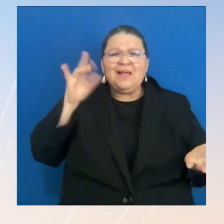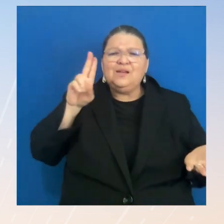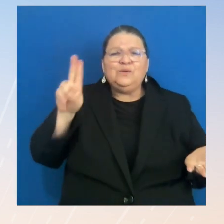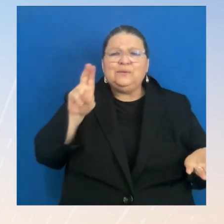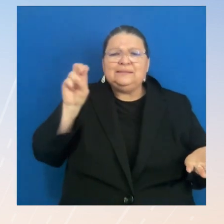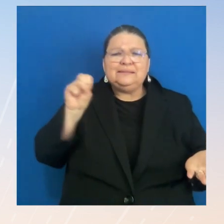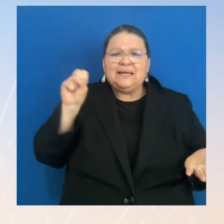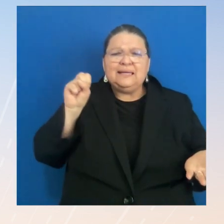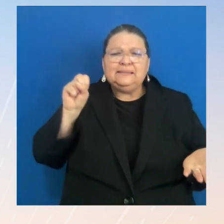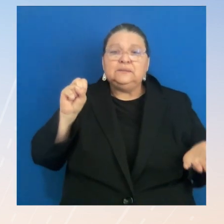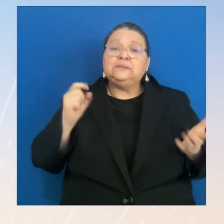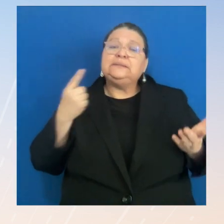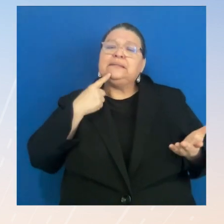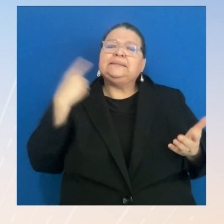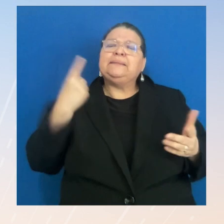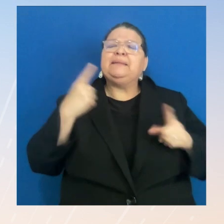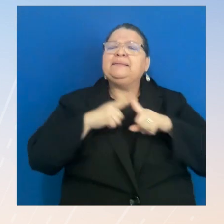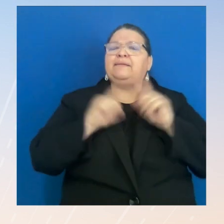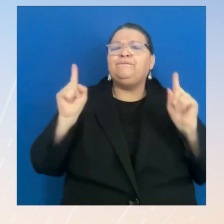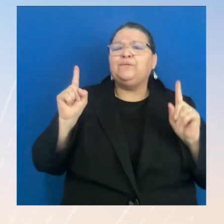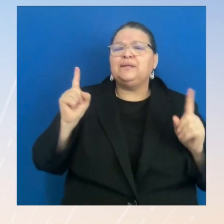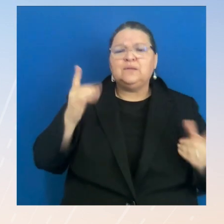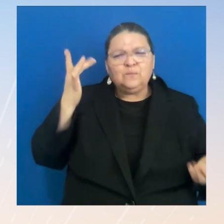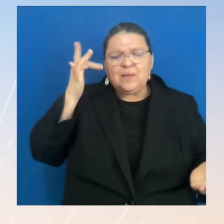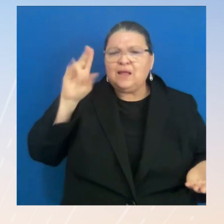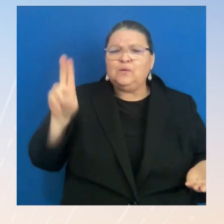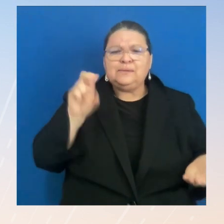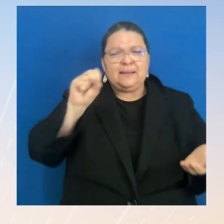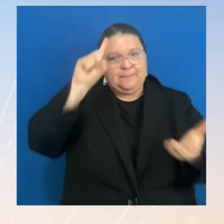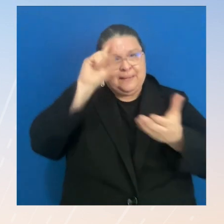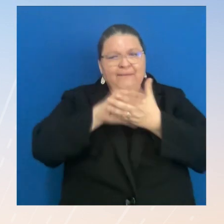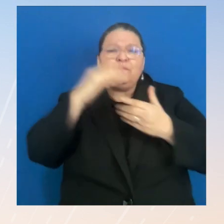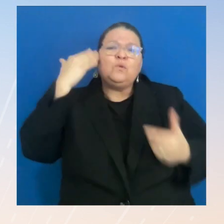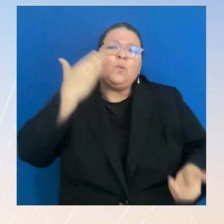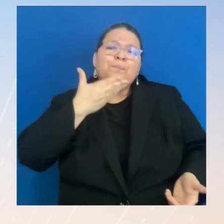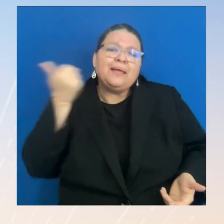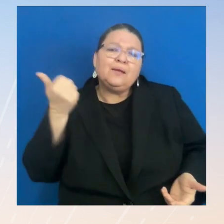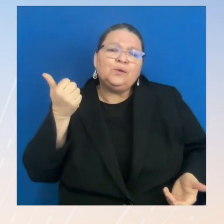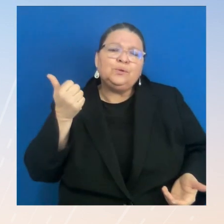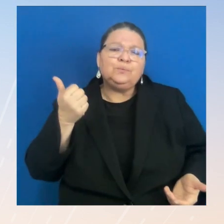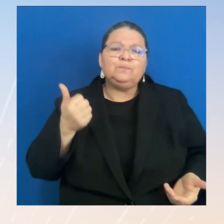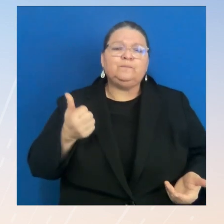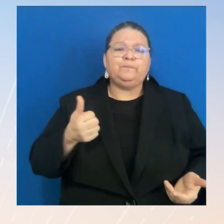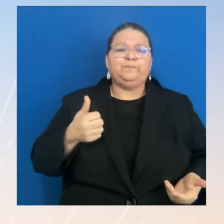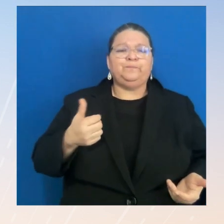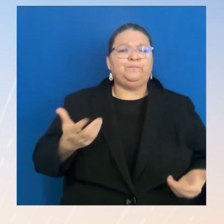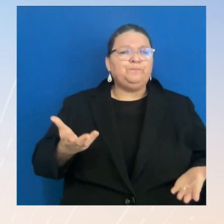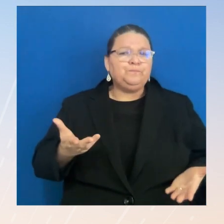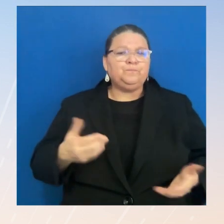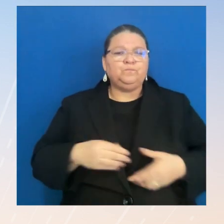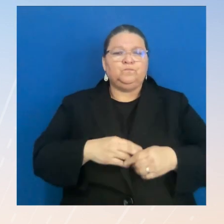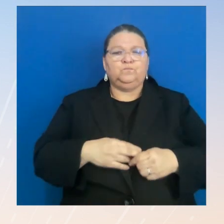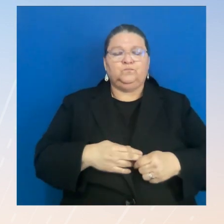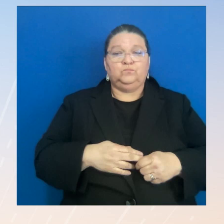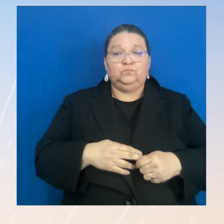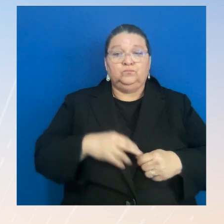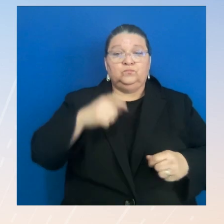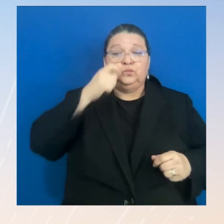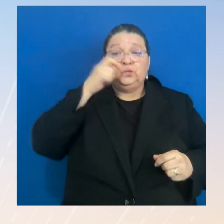Why does the U.S. believe they know better what Ukraine needs than what Ukrainian officials are saying they need the most? Ms. Psaki: Well, we have one of the best militaries